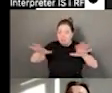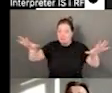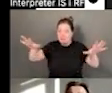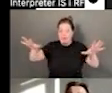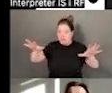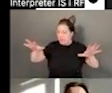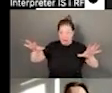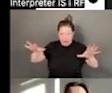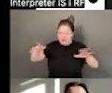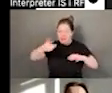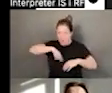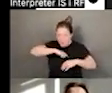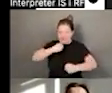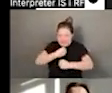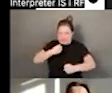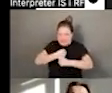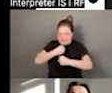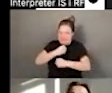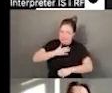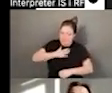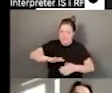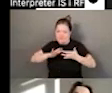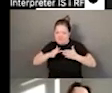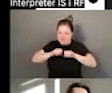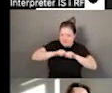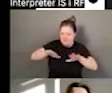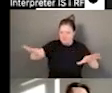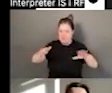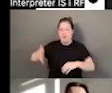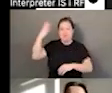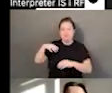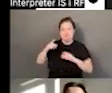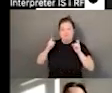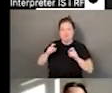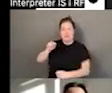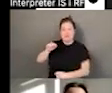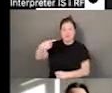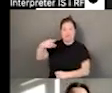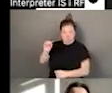So we started out as an NGO, but at the year of 2000 the technology